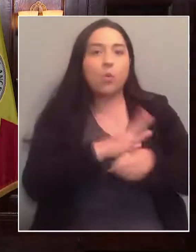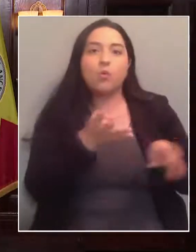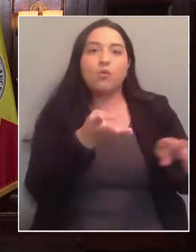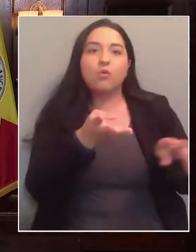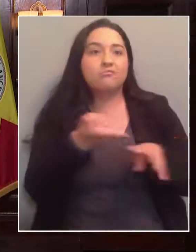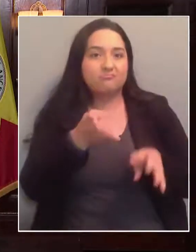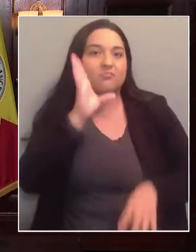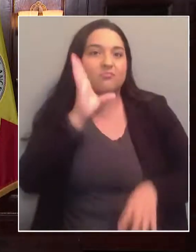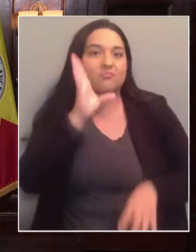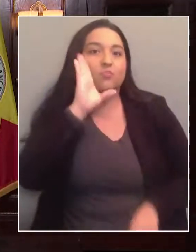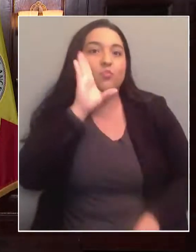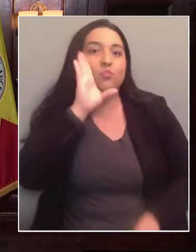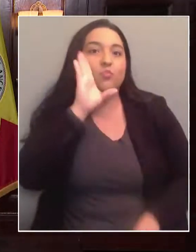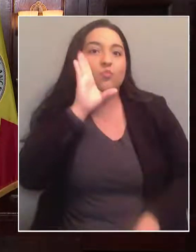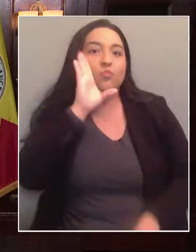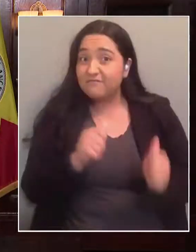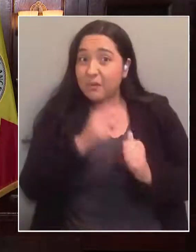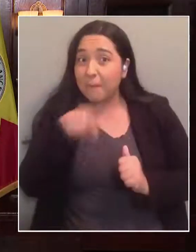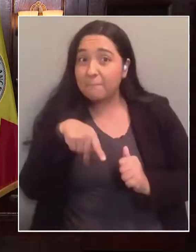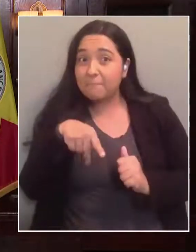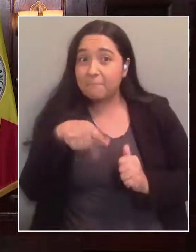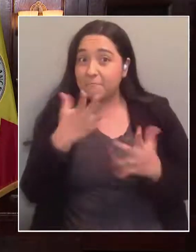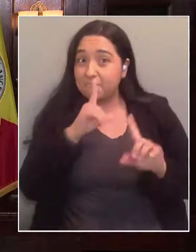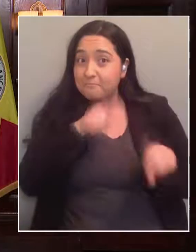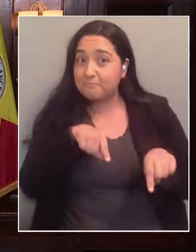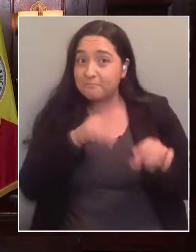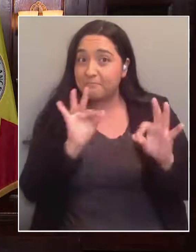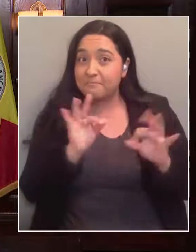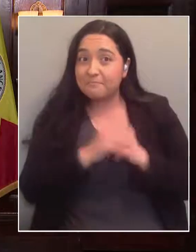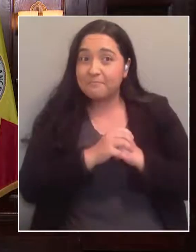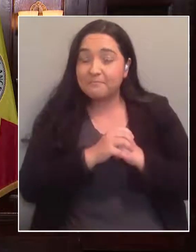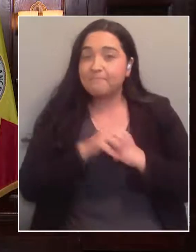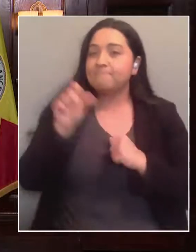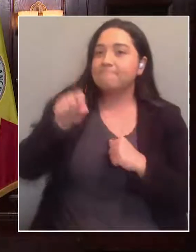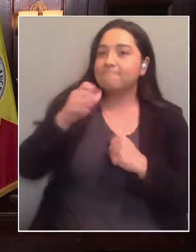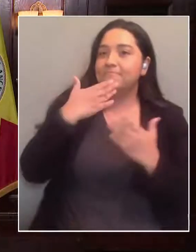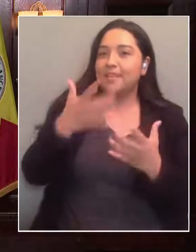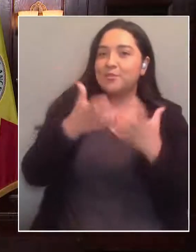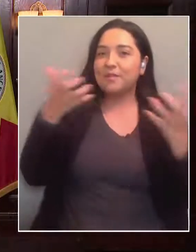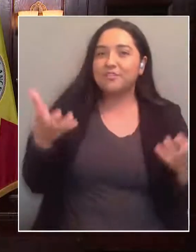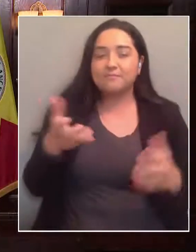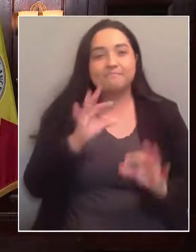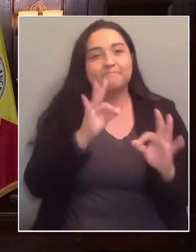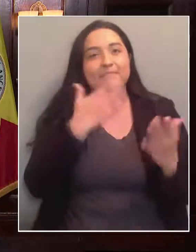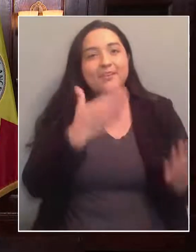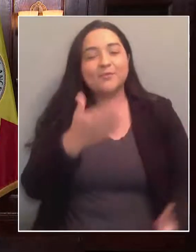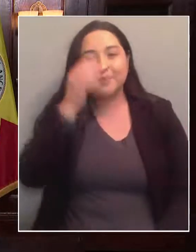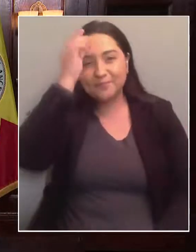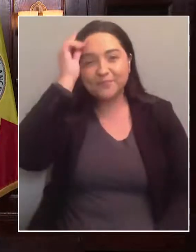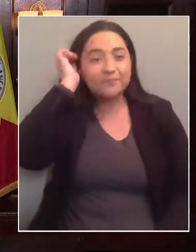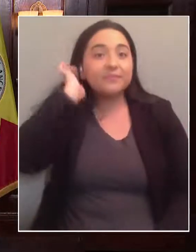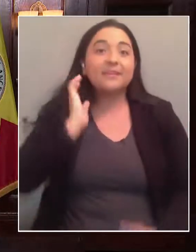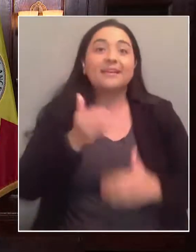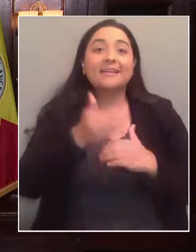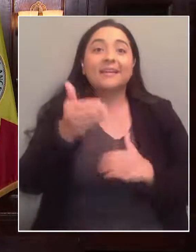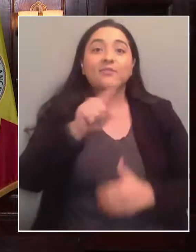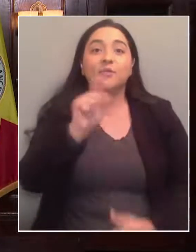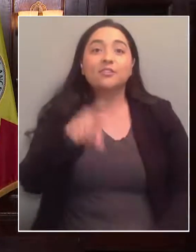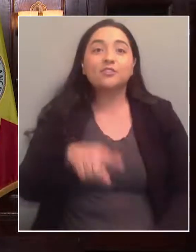ANY FOUMS? FOLLOW-UPS? DID I ANSWER THE QUESTIONS? YES. Mayor Garcetti: NEXT